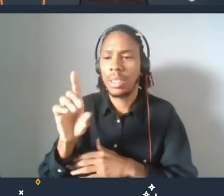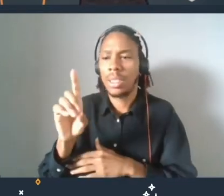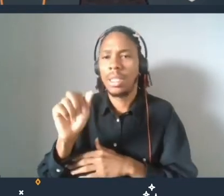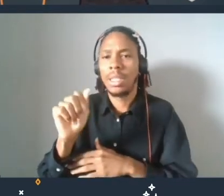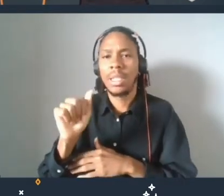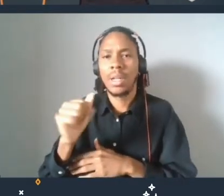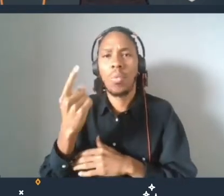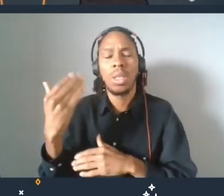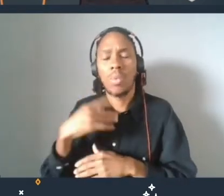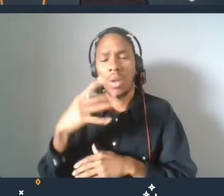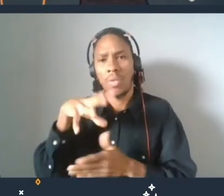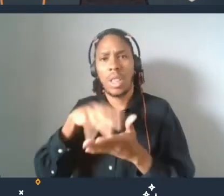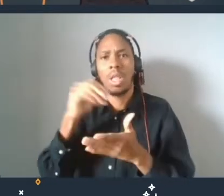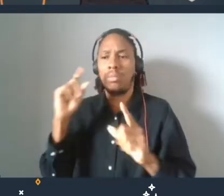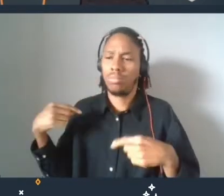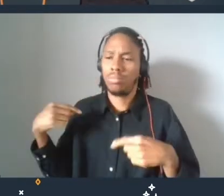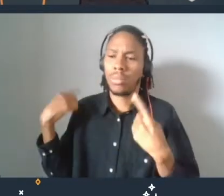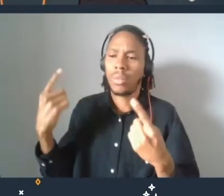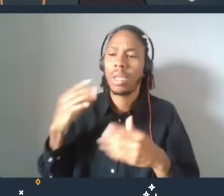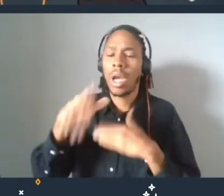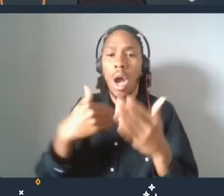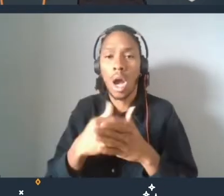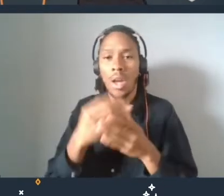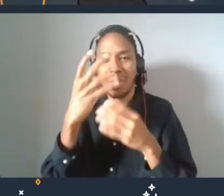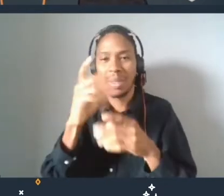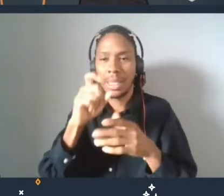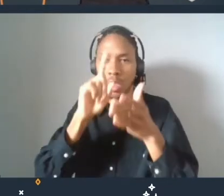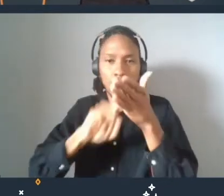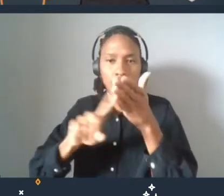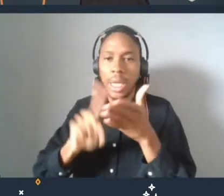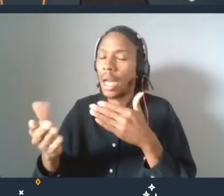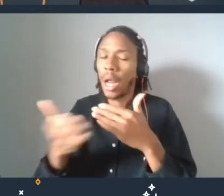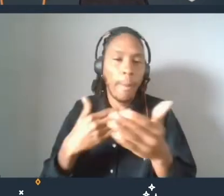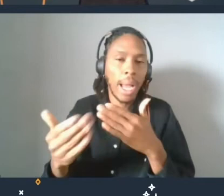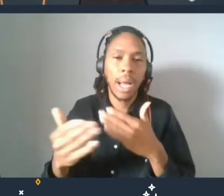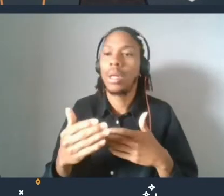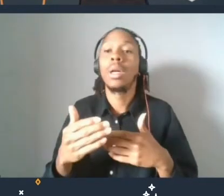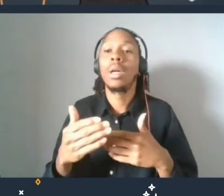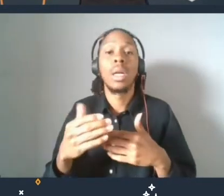is that every bit of data needs to be checksummed wherever it is and procedures need to be implemented